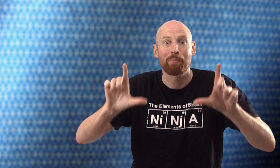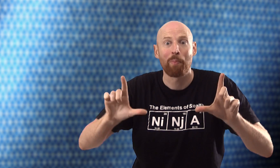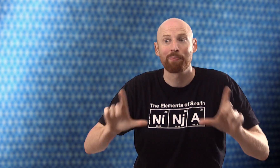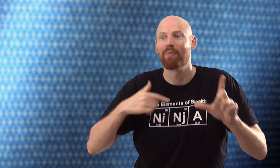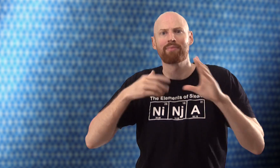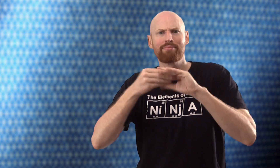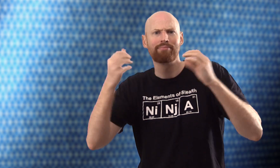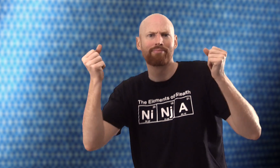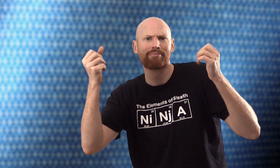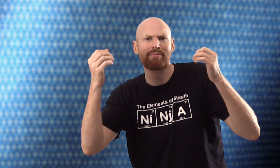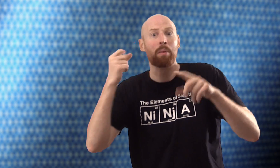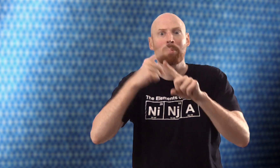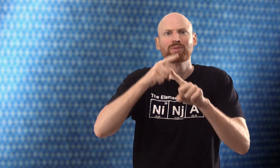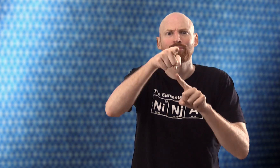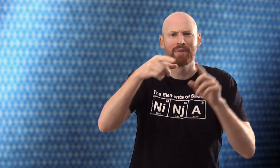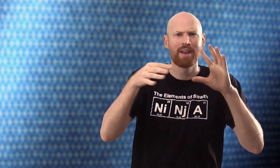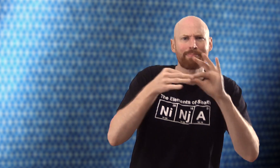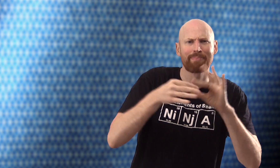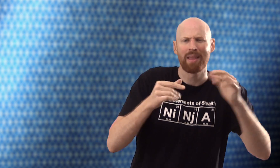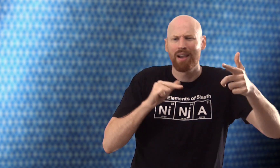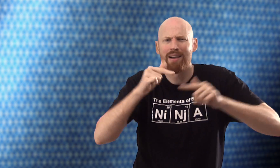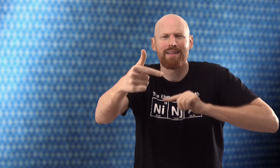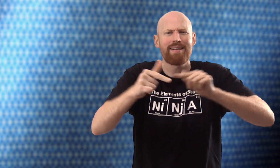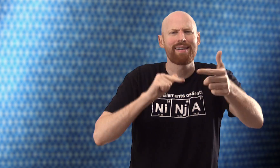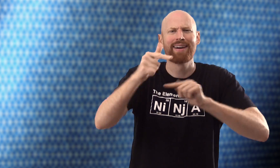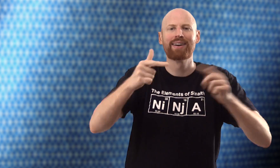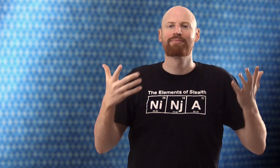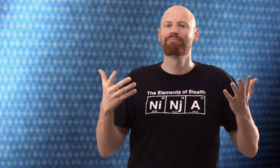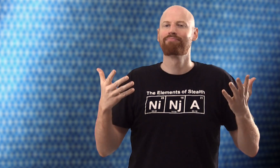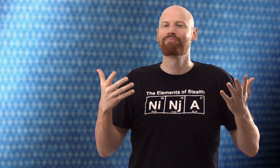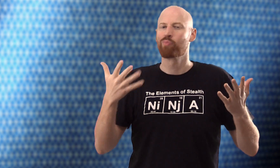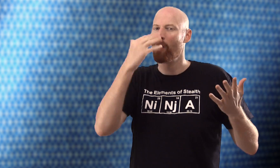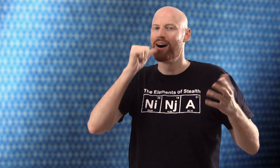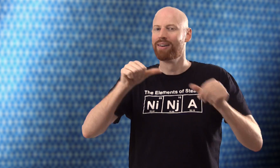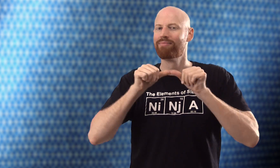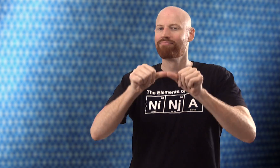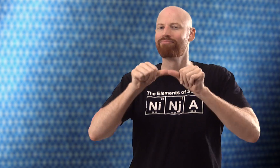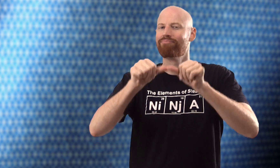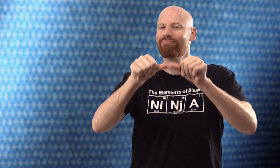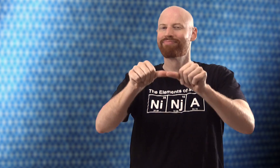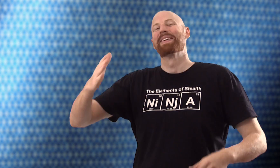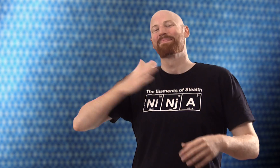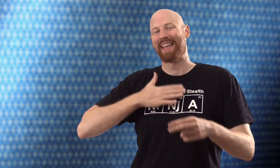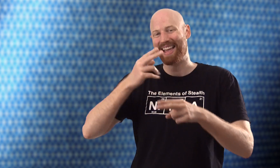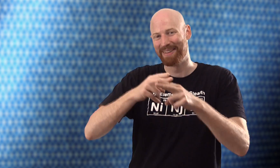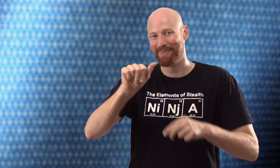we're having because of these vlogs. The comments you're adding and the back-and-forth have been great. So lets keep that going.